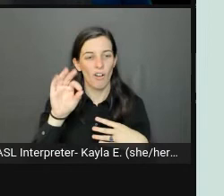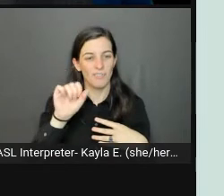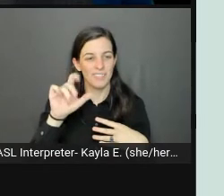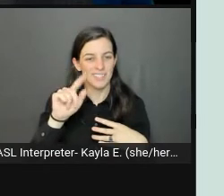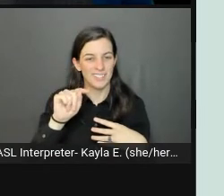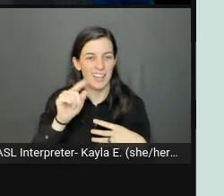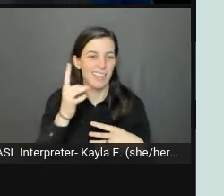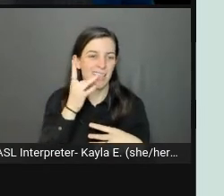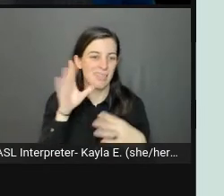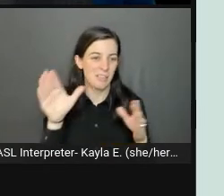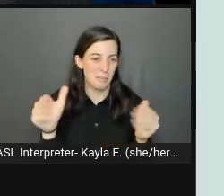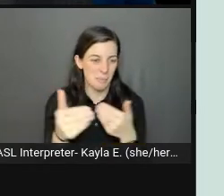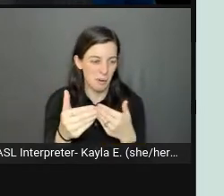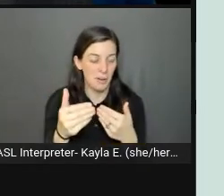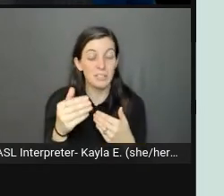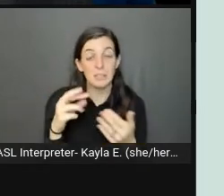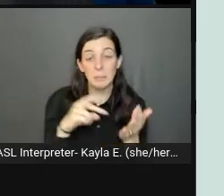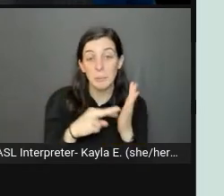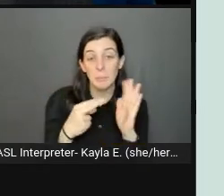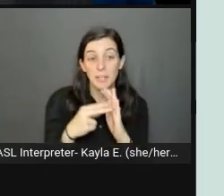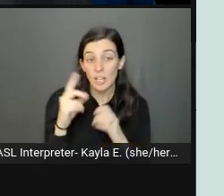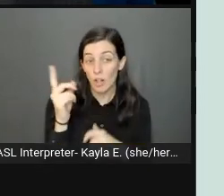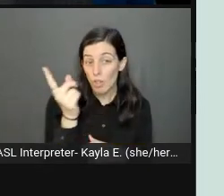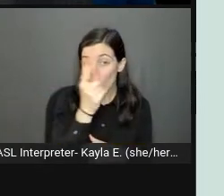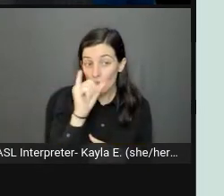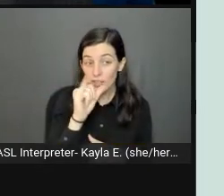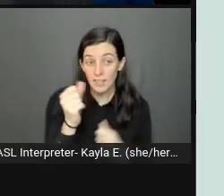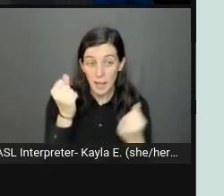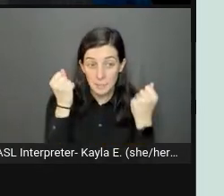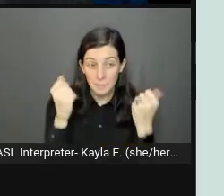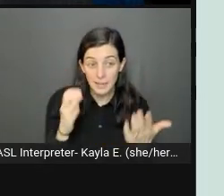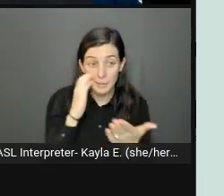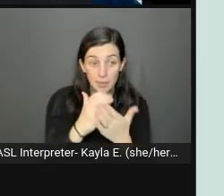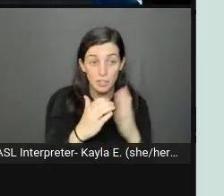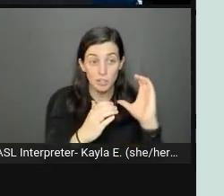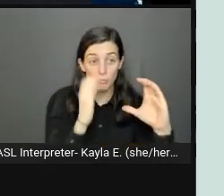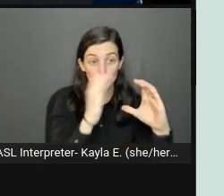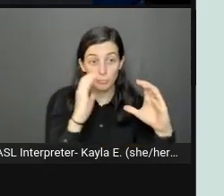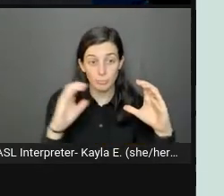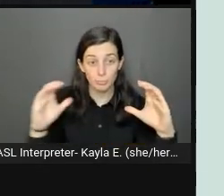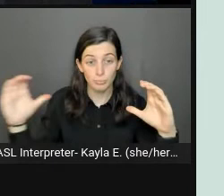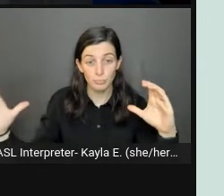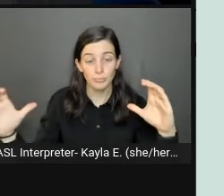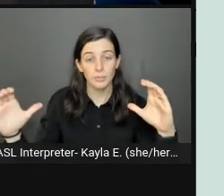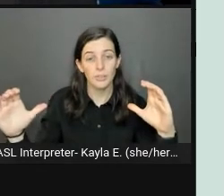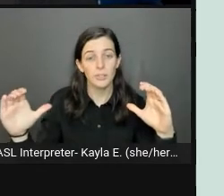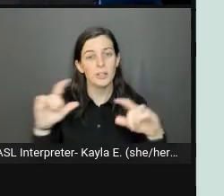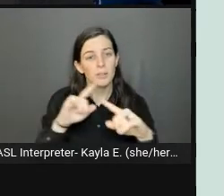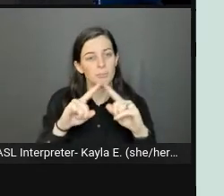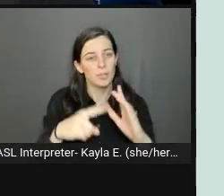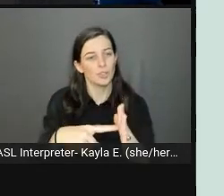there's like a gallery, but I can actually click on these and it shows me a lightbox. That's fine.